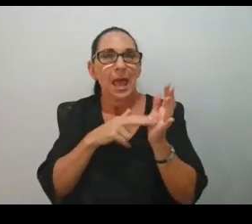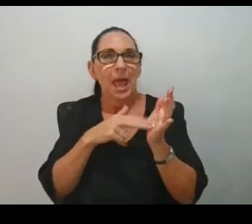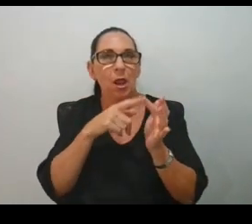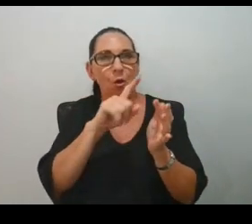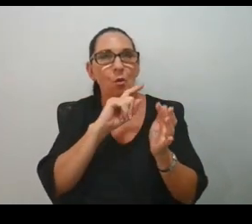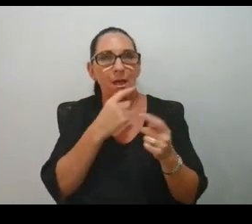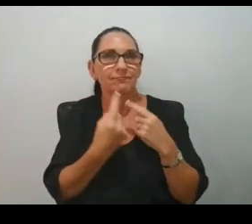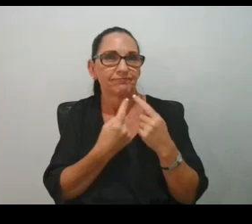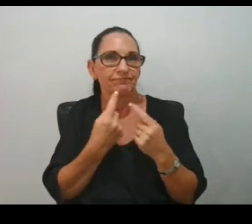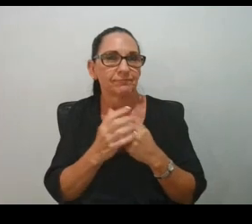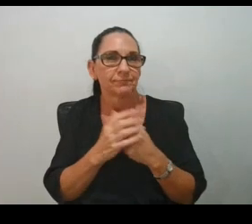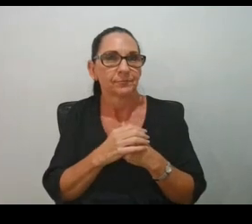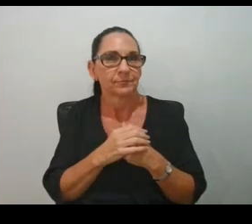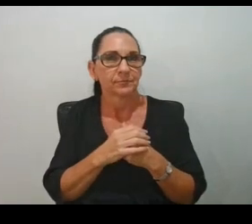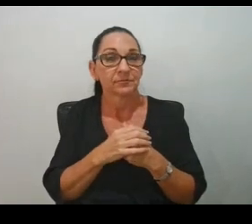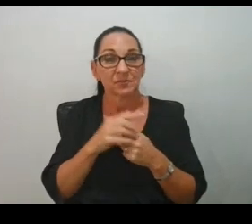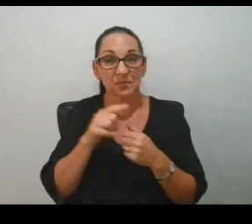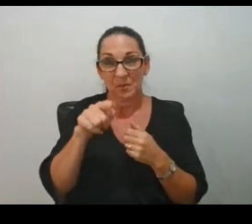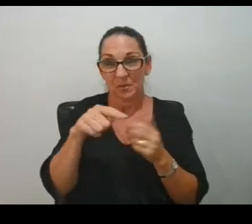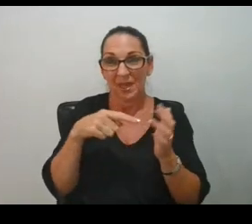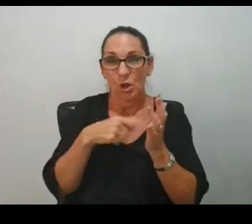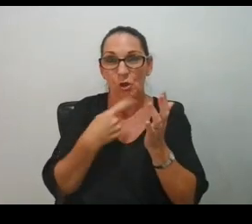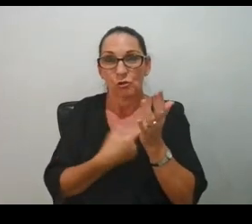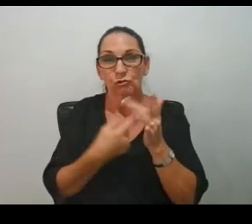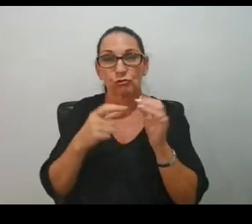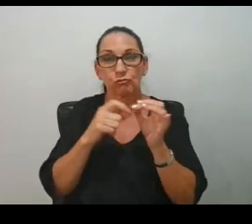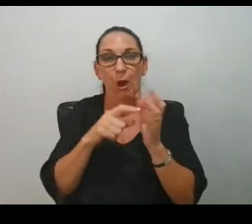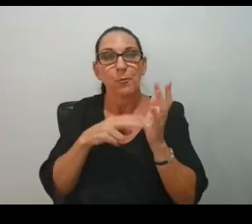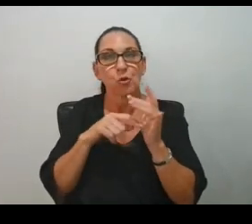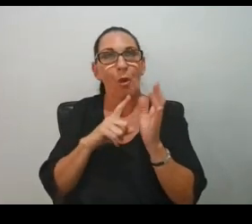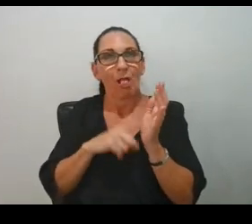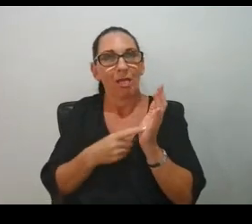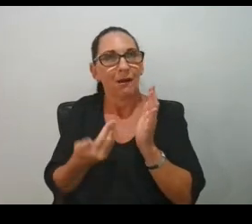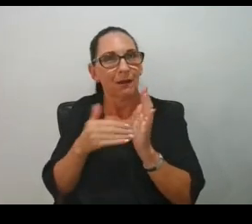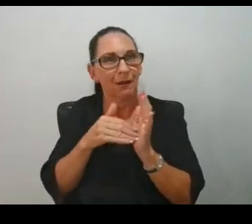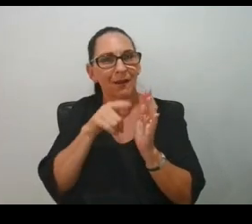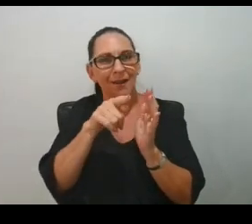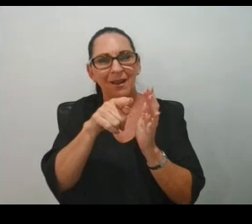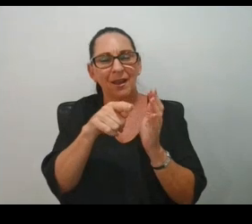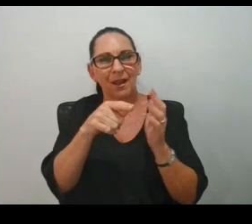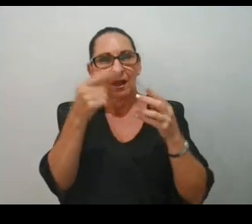Courts and tribunals that's not an exhaustive list there are more courts and tribunals that